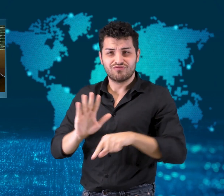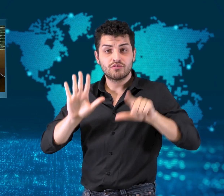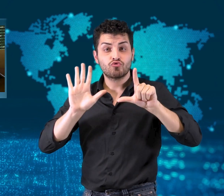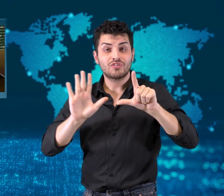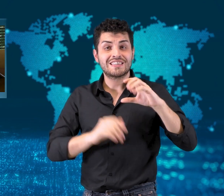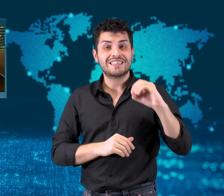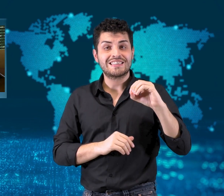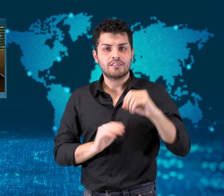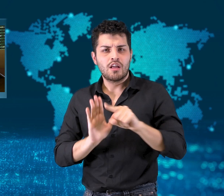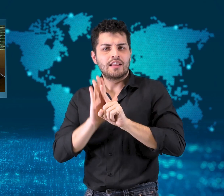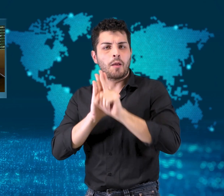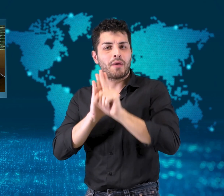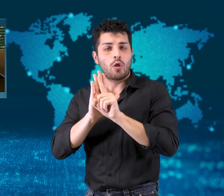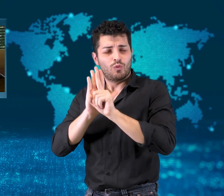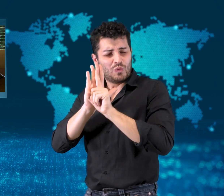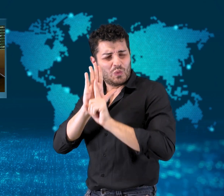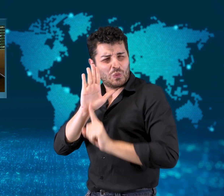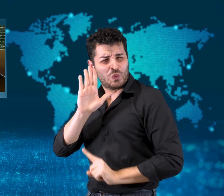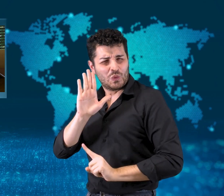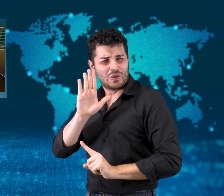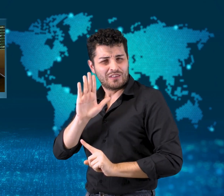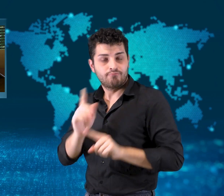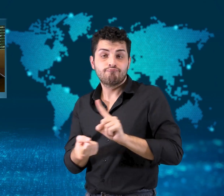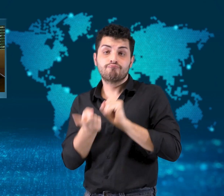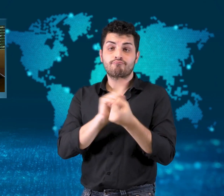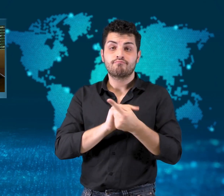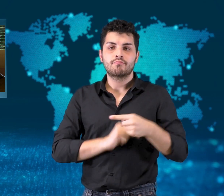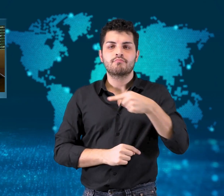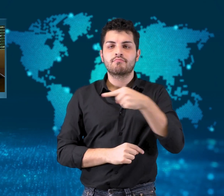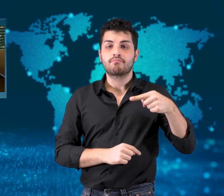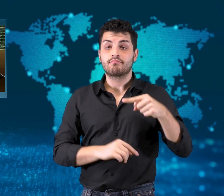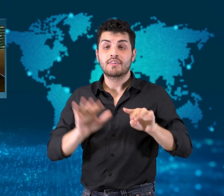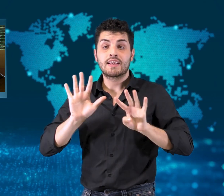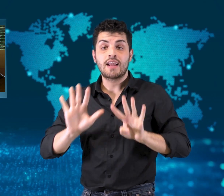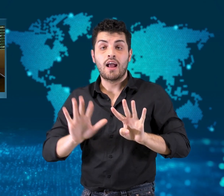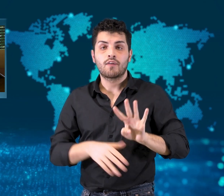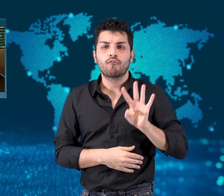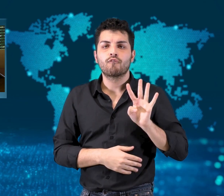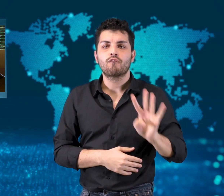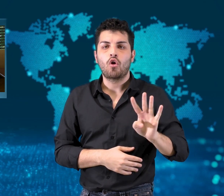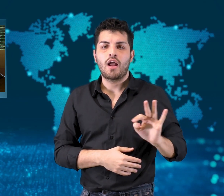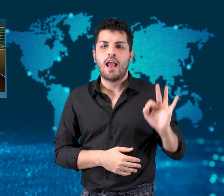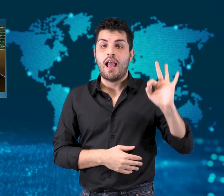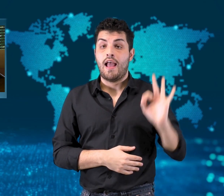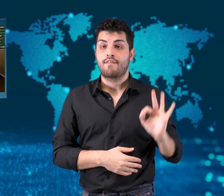Vaccines need to be stored at ultracold temperatures of